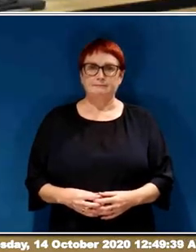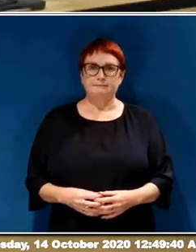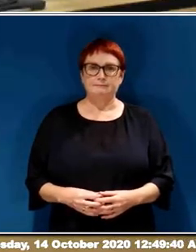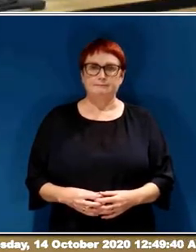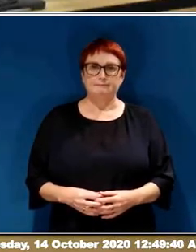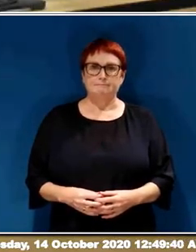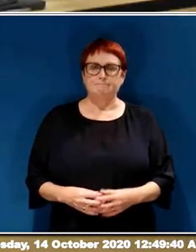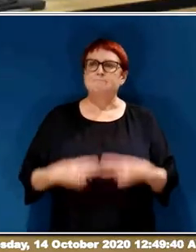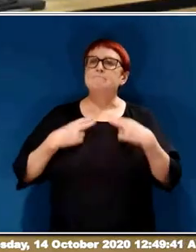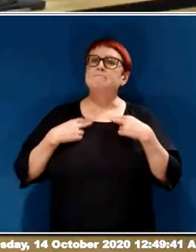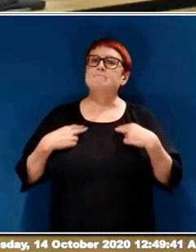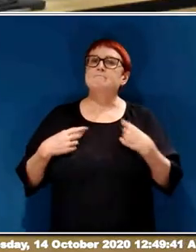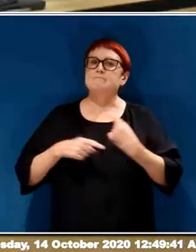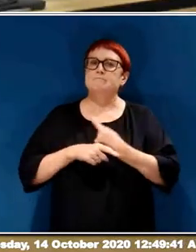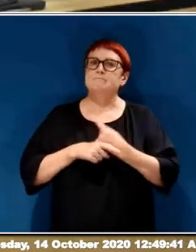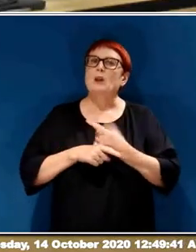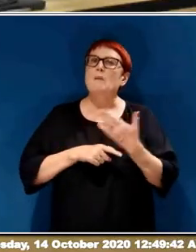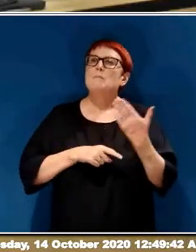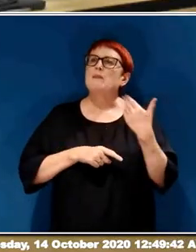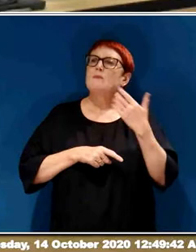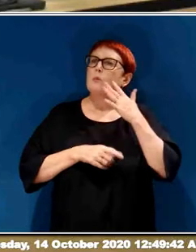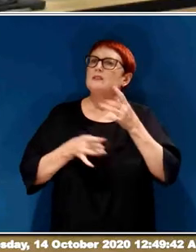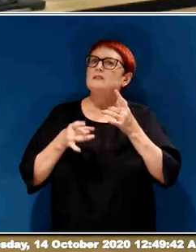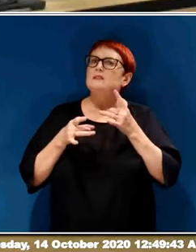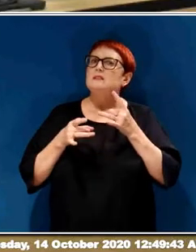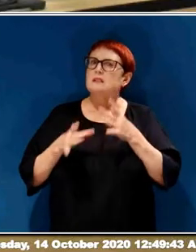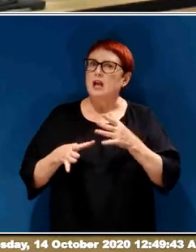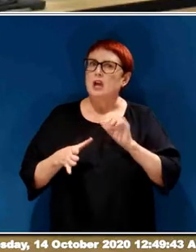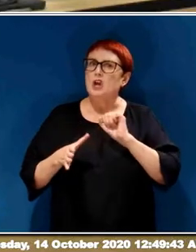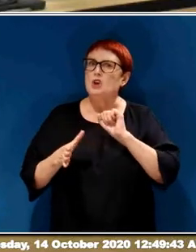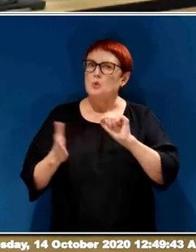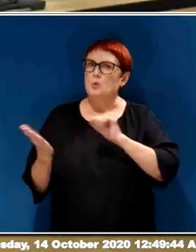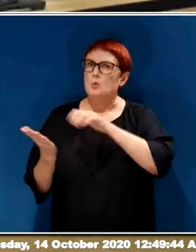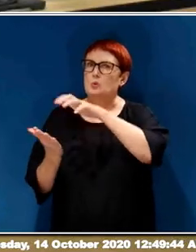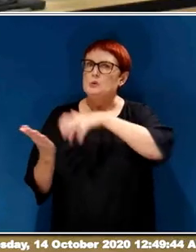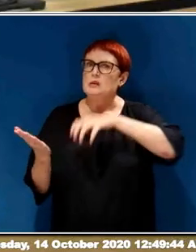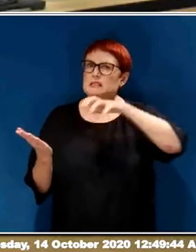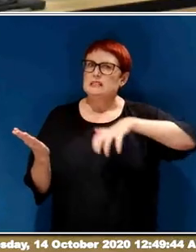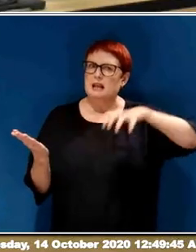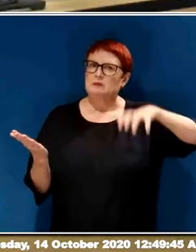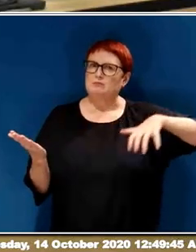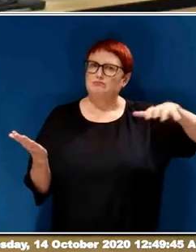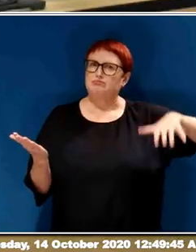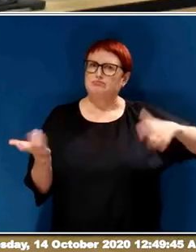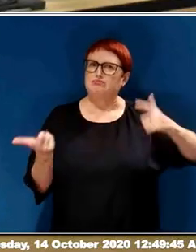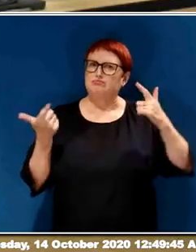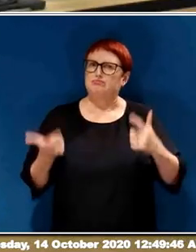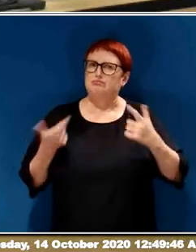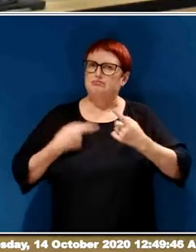very long and comprehensive statement for which we are very grateful and it